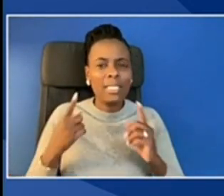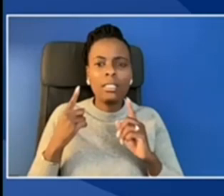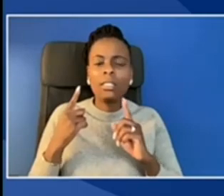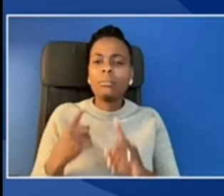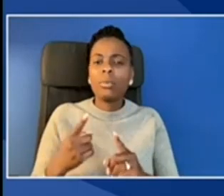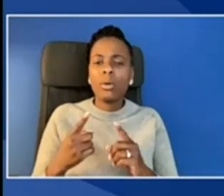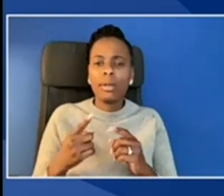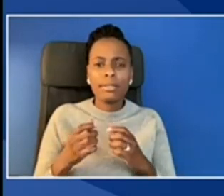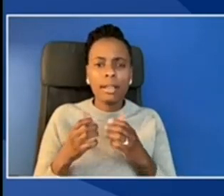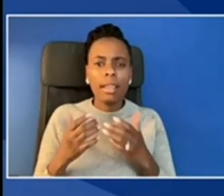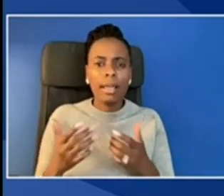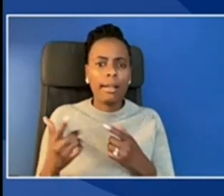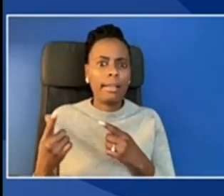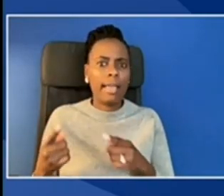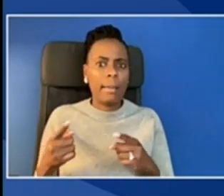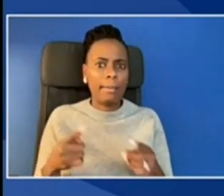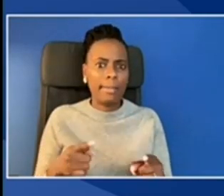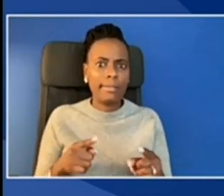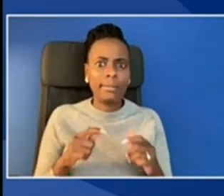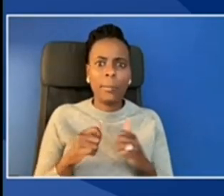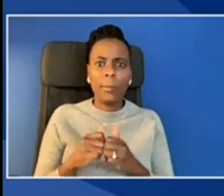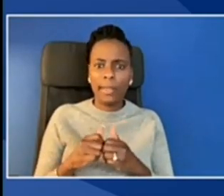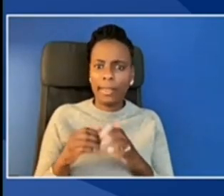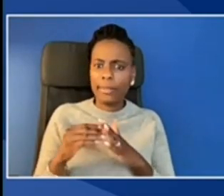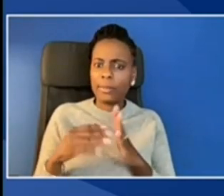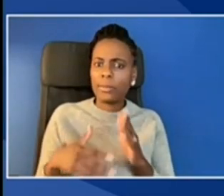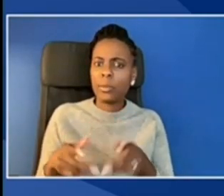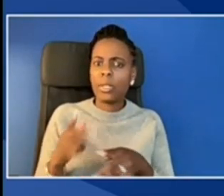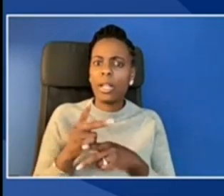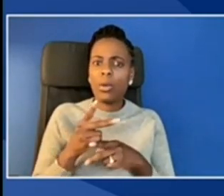being done with student loans, right? Servicers do a lot.